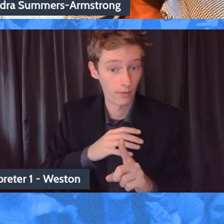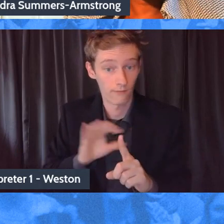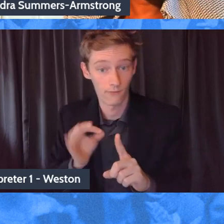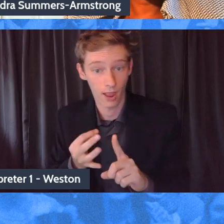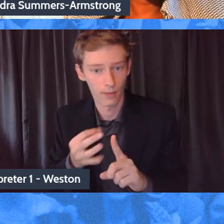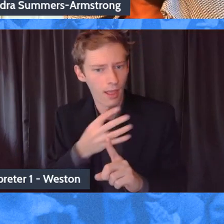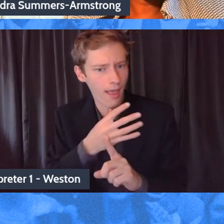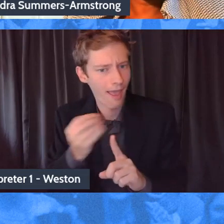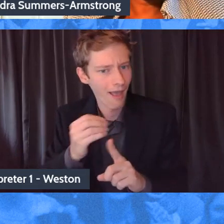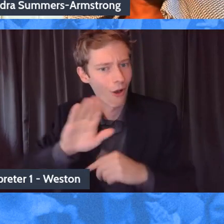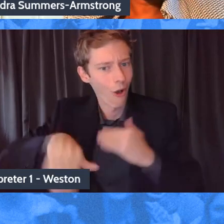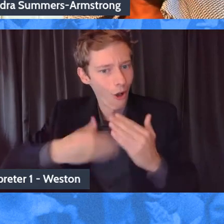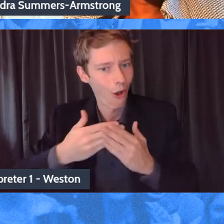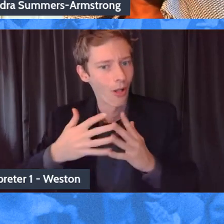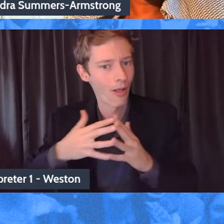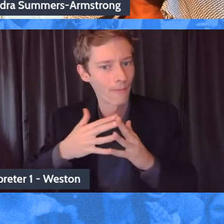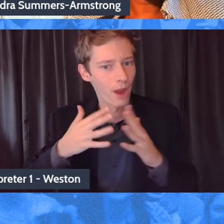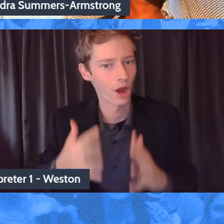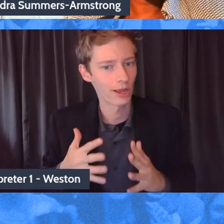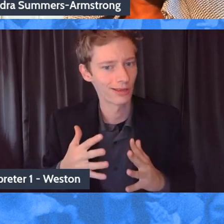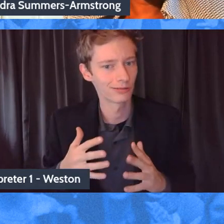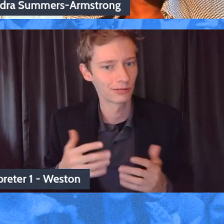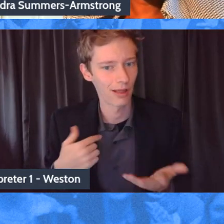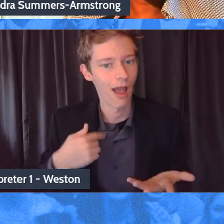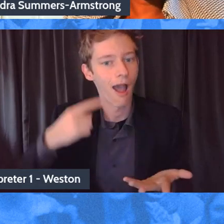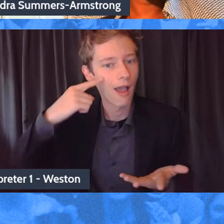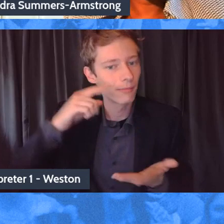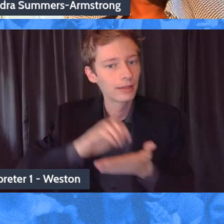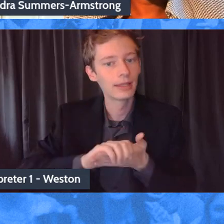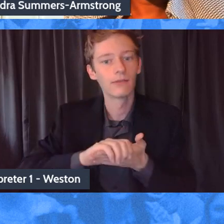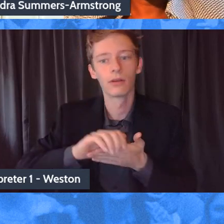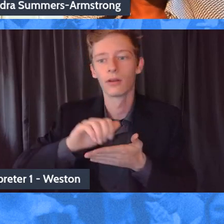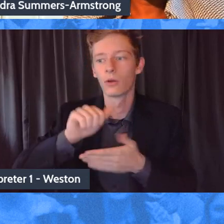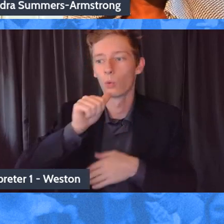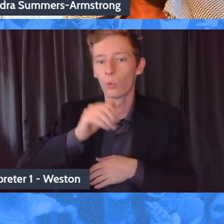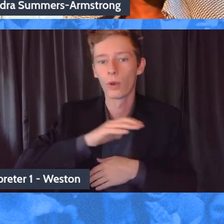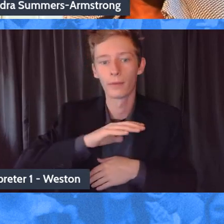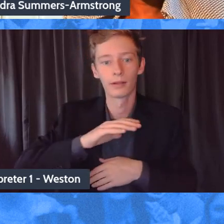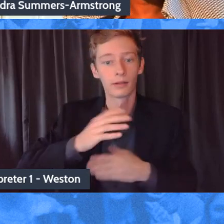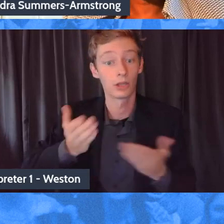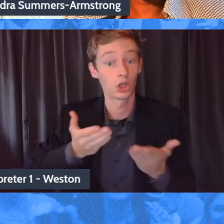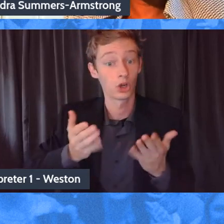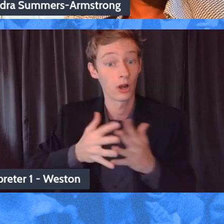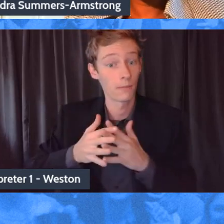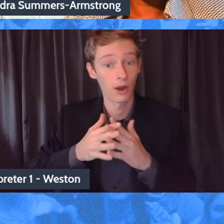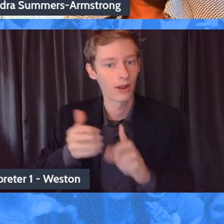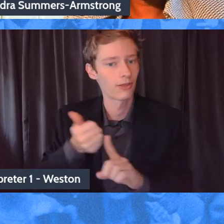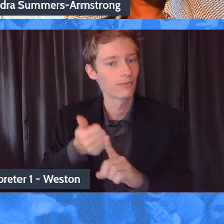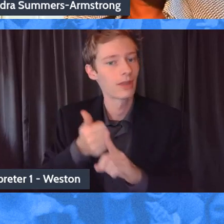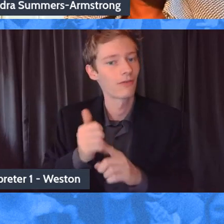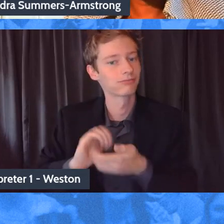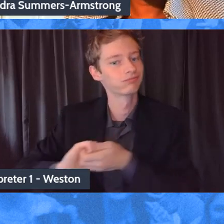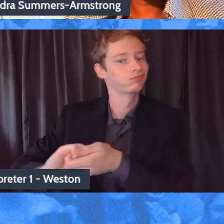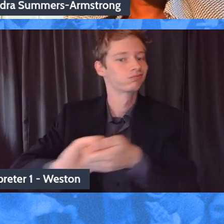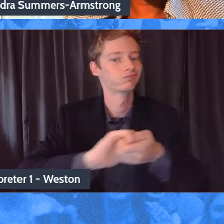And so I believe that women are collaborative leaders typically,